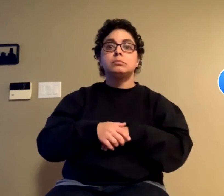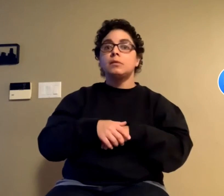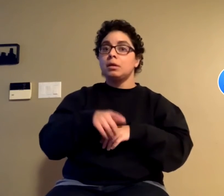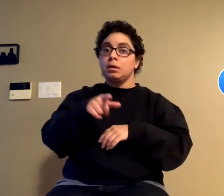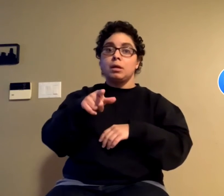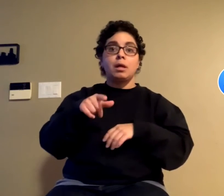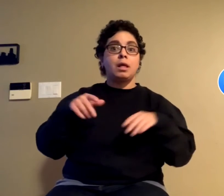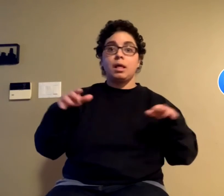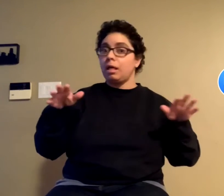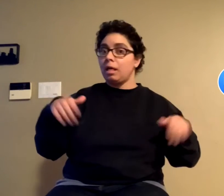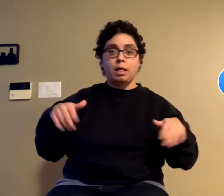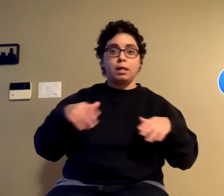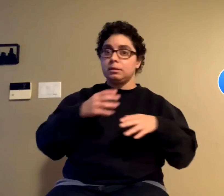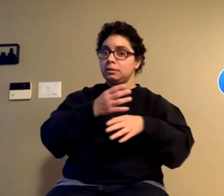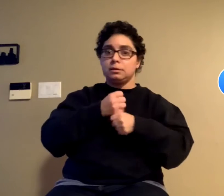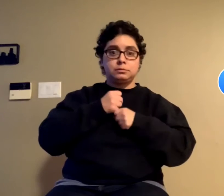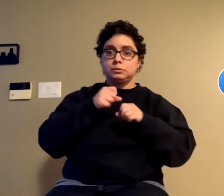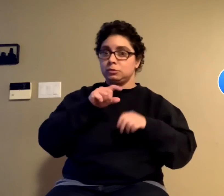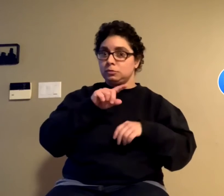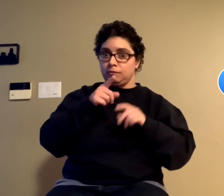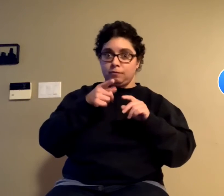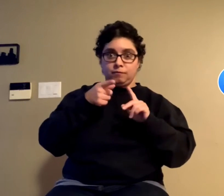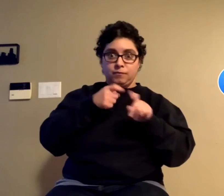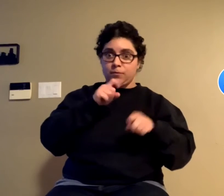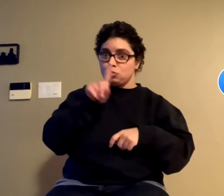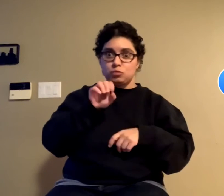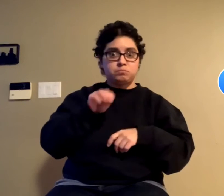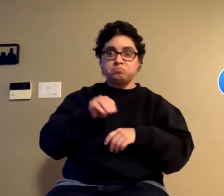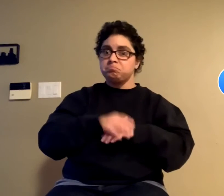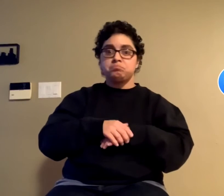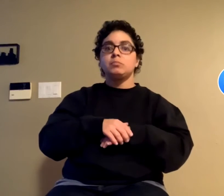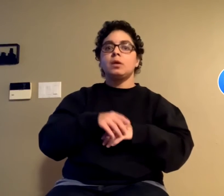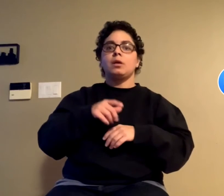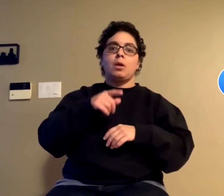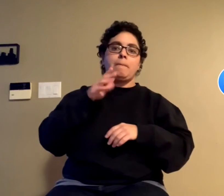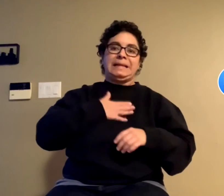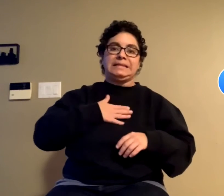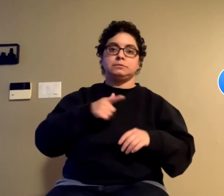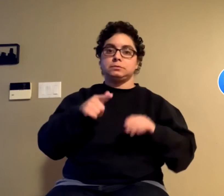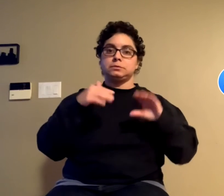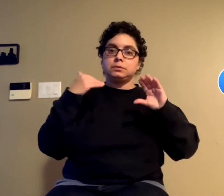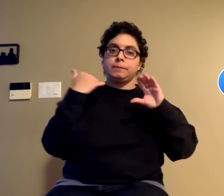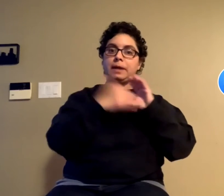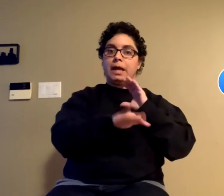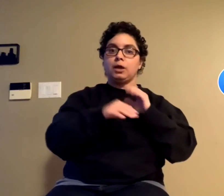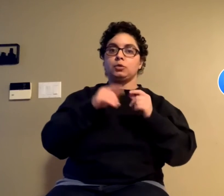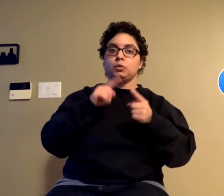If you don't receive the email, please email: